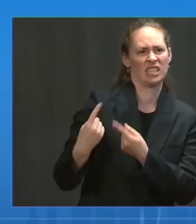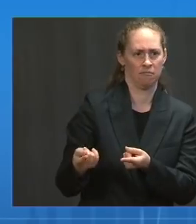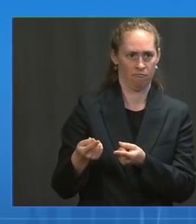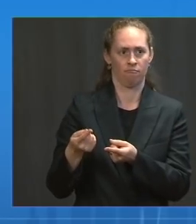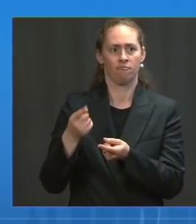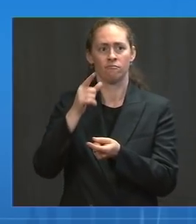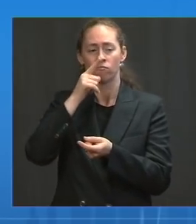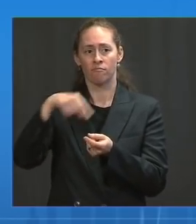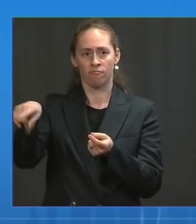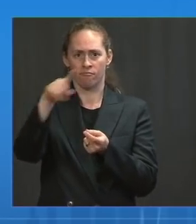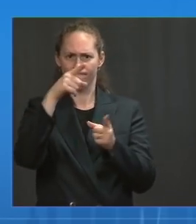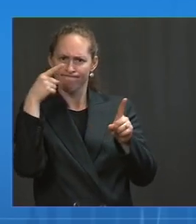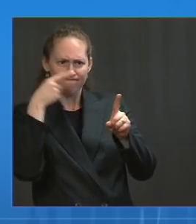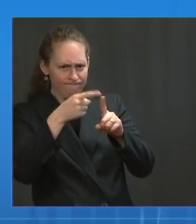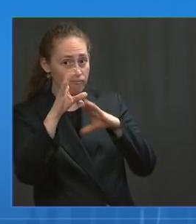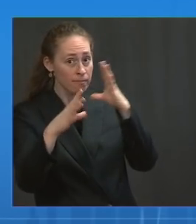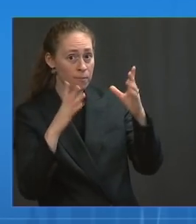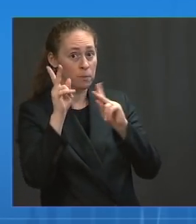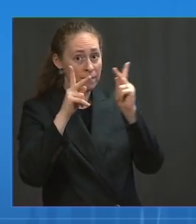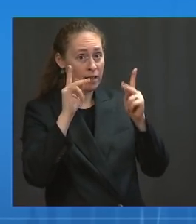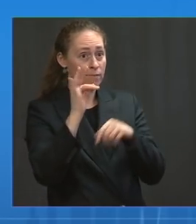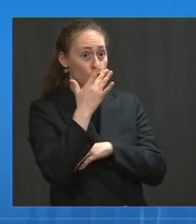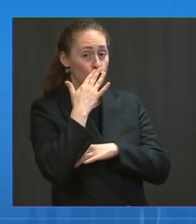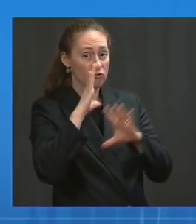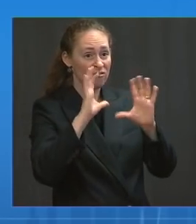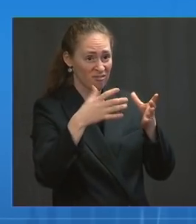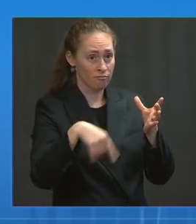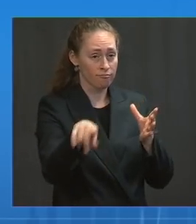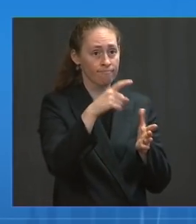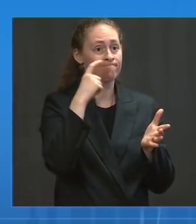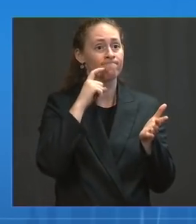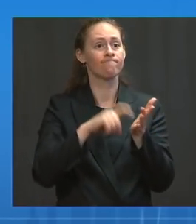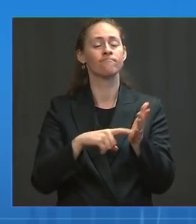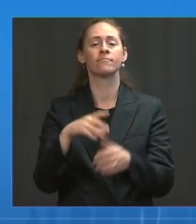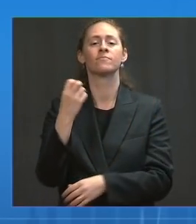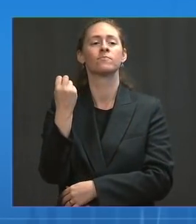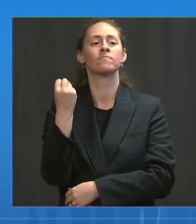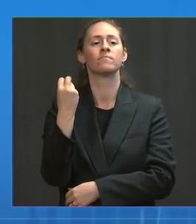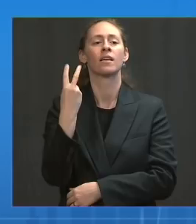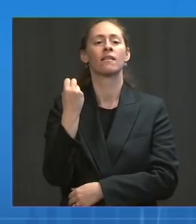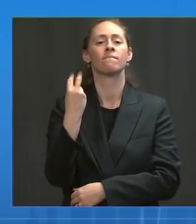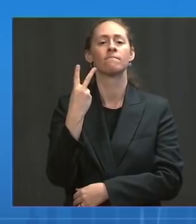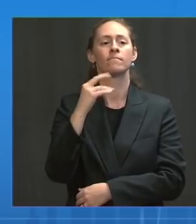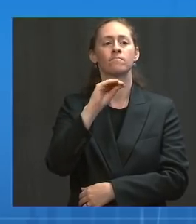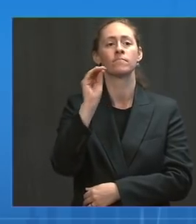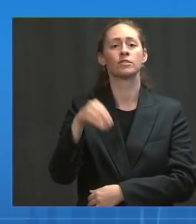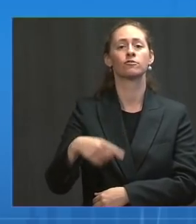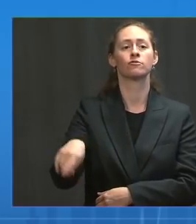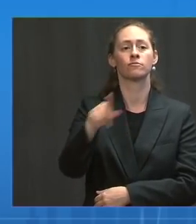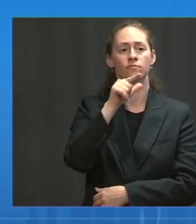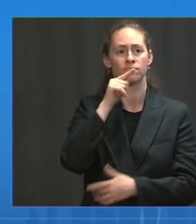And so, more specifically, 12 percent of individuals getting their first shot these past two weeks have identified as Black.